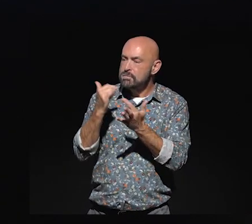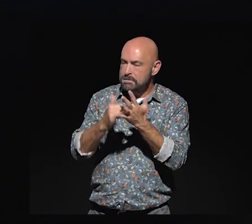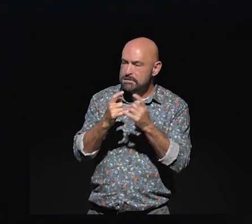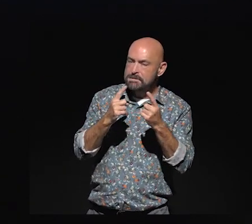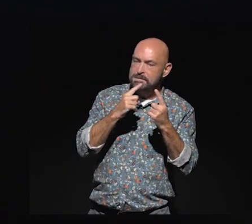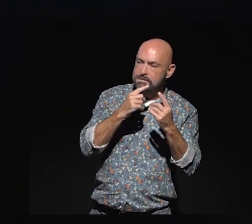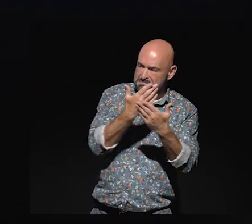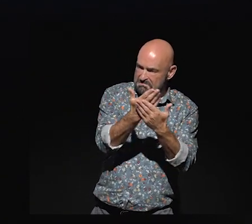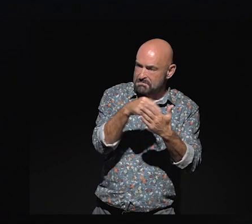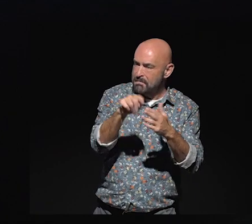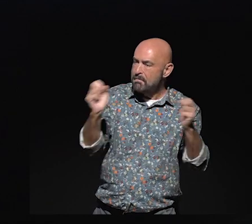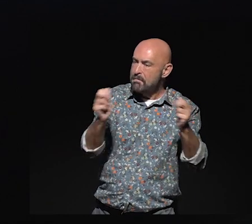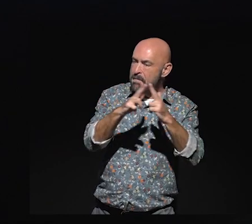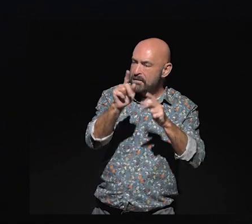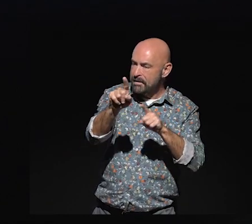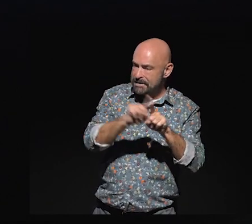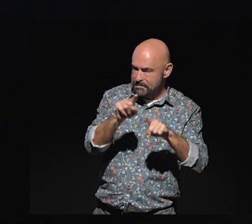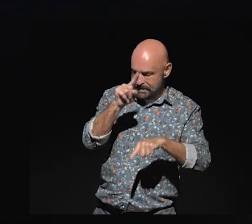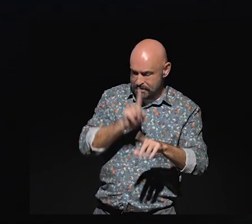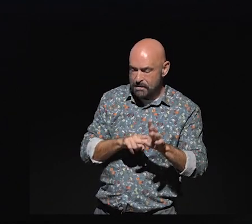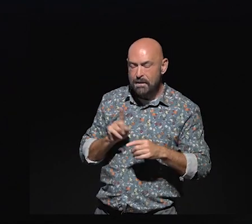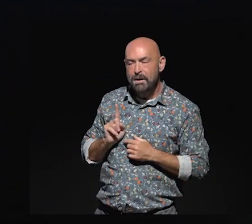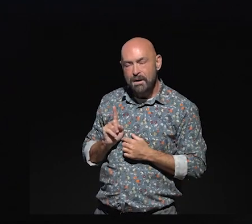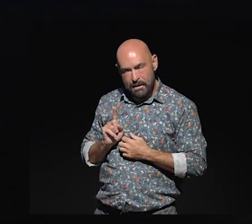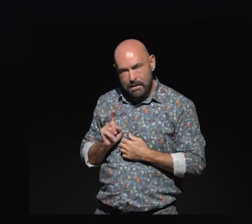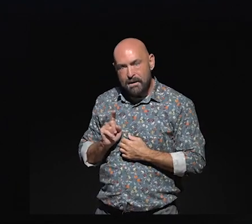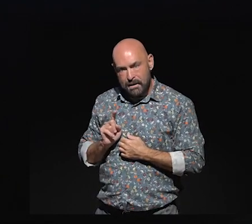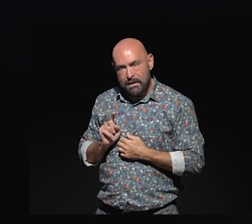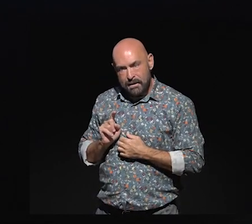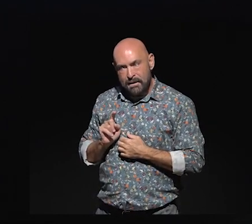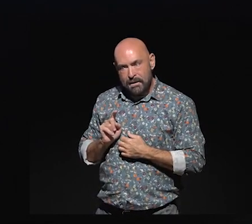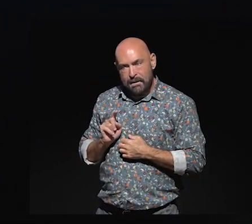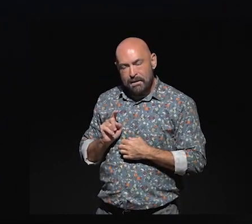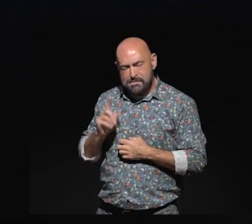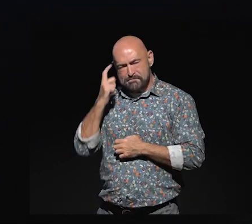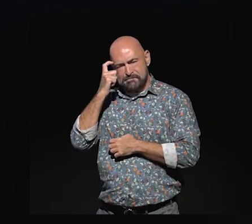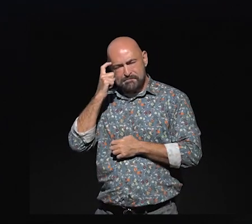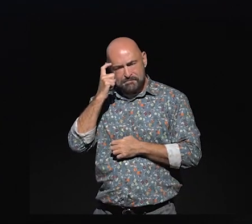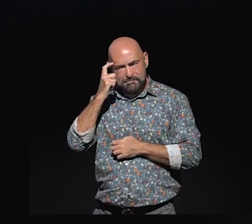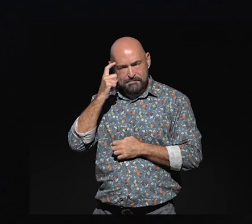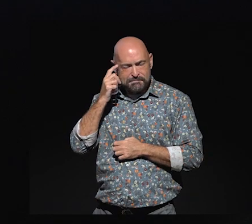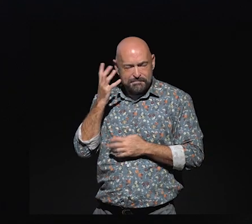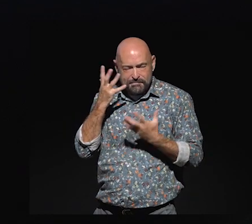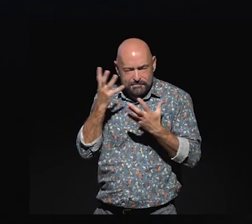in Paris that year, and it had been like something in his head, something in his ear,